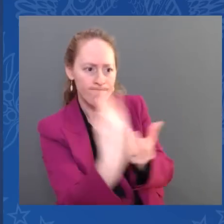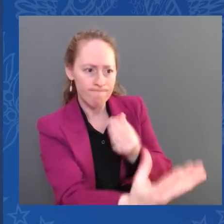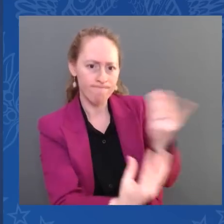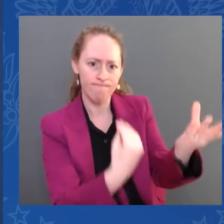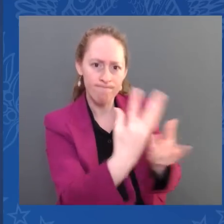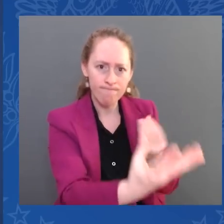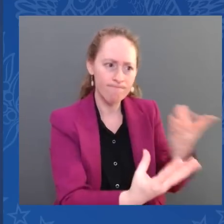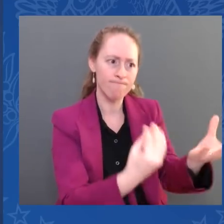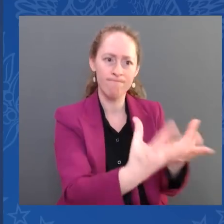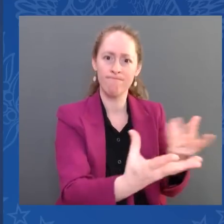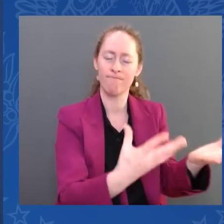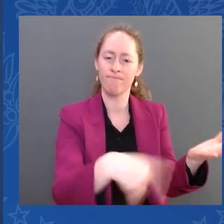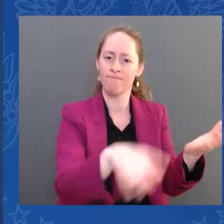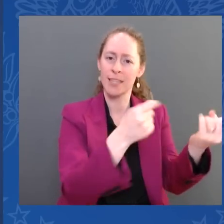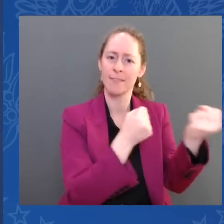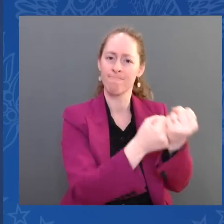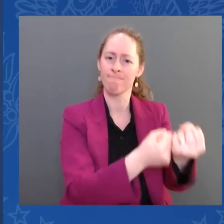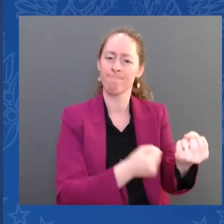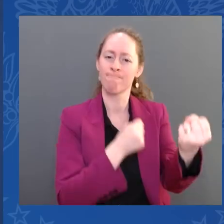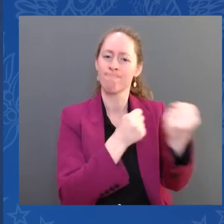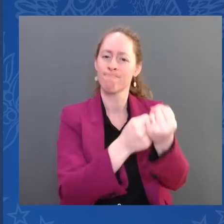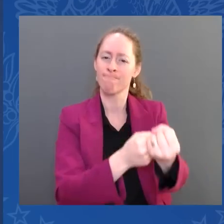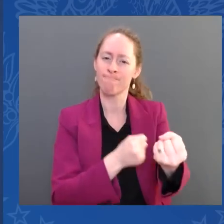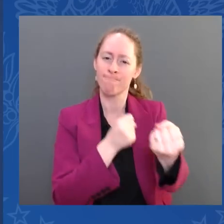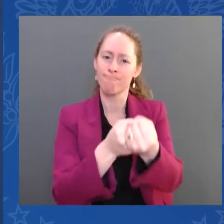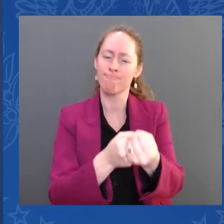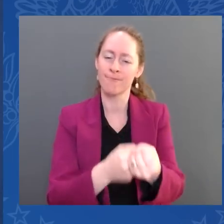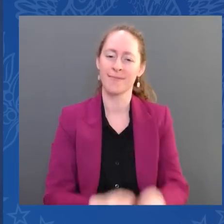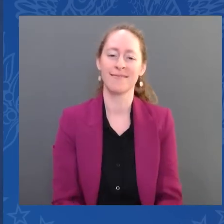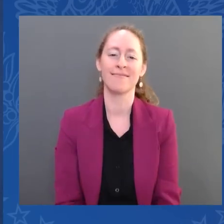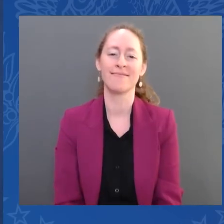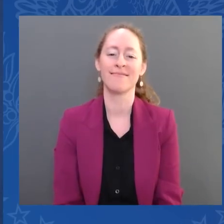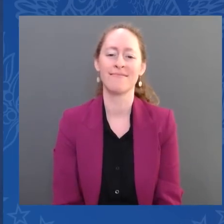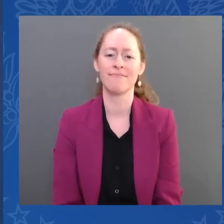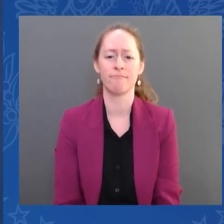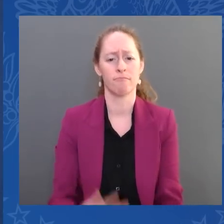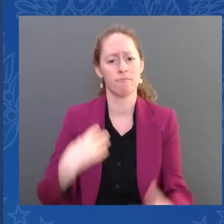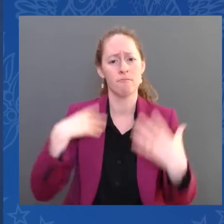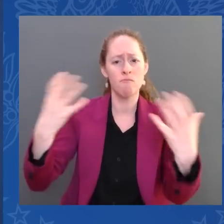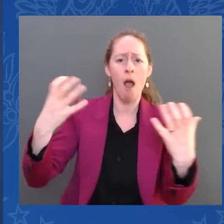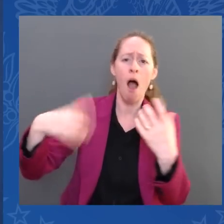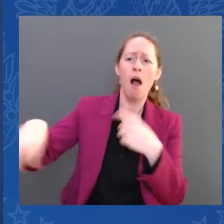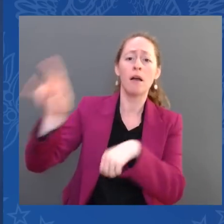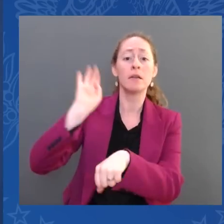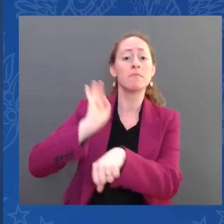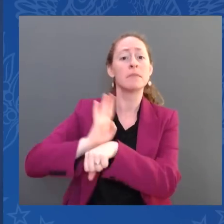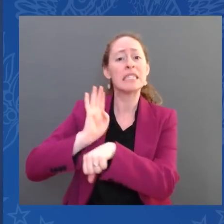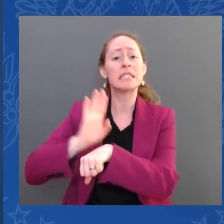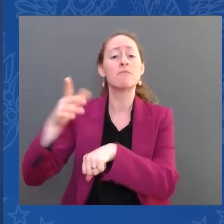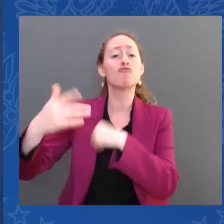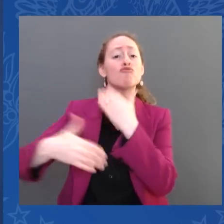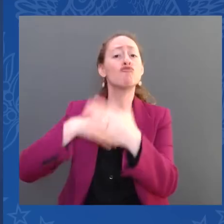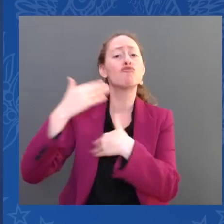so that the biggest companies no longer have an incentive to shift jobs overseas -- to shift them overseas to make their product